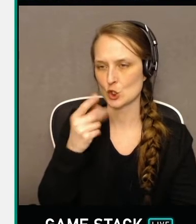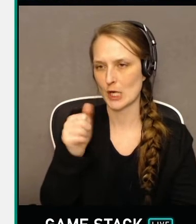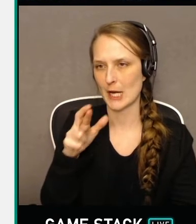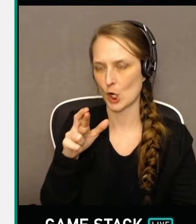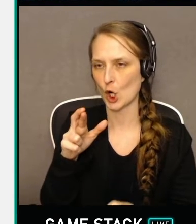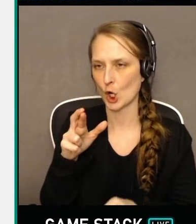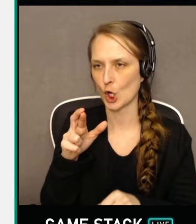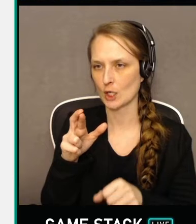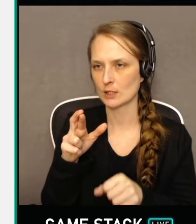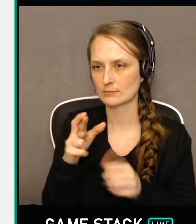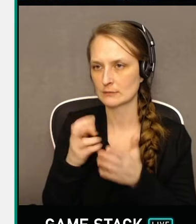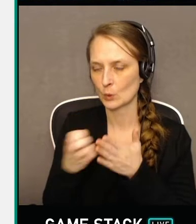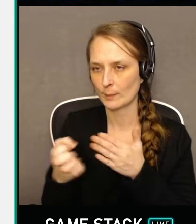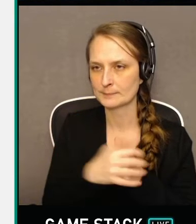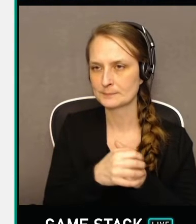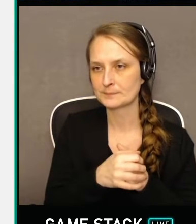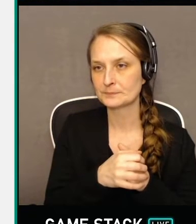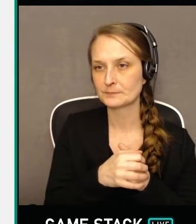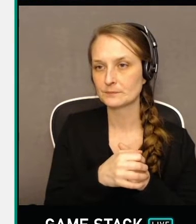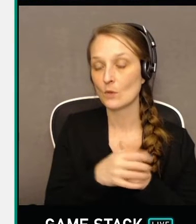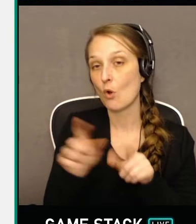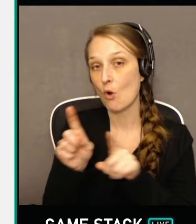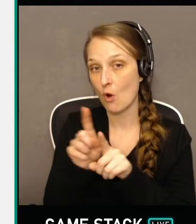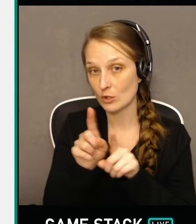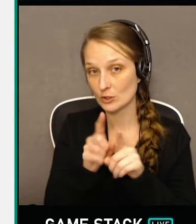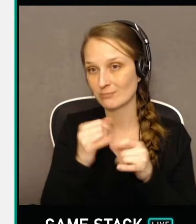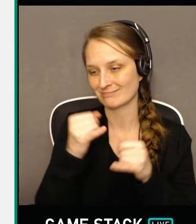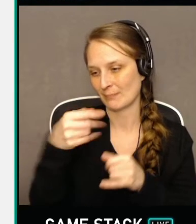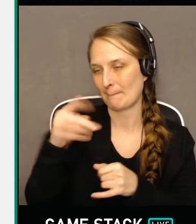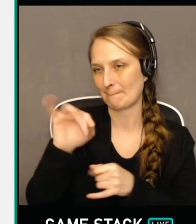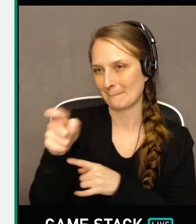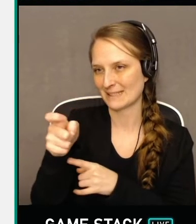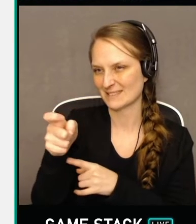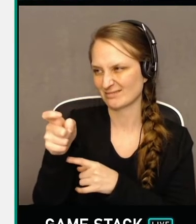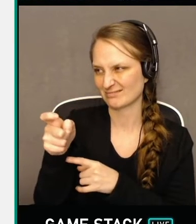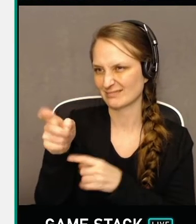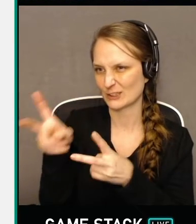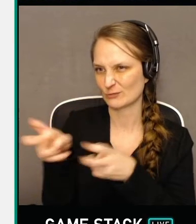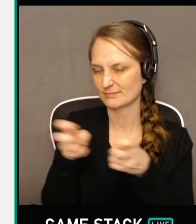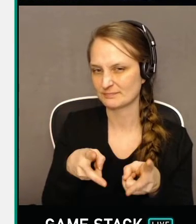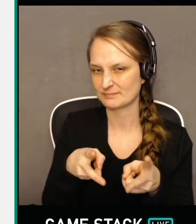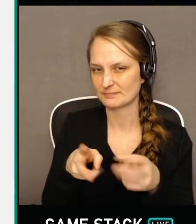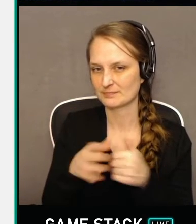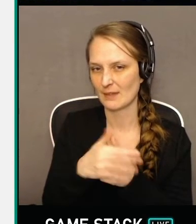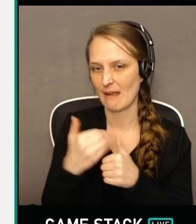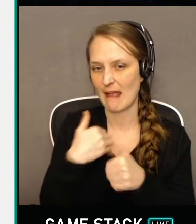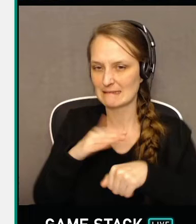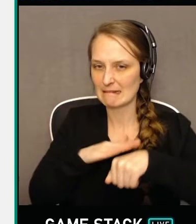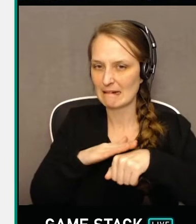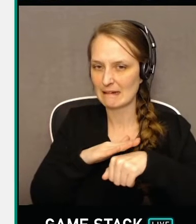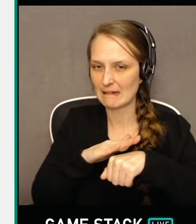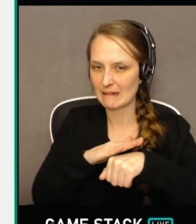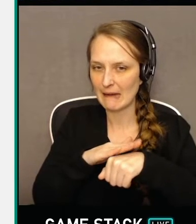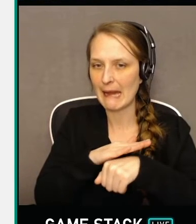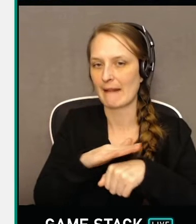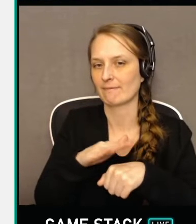Finally, we also recommend that you go and grab pix, which today has native Agility SDK support go to AKA